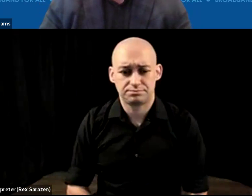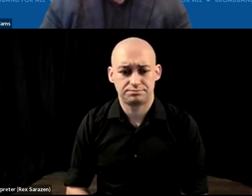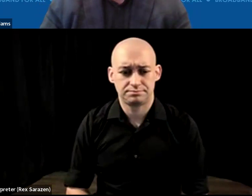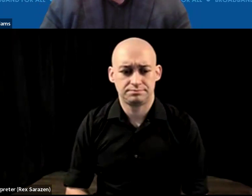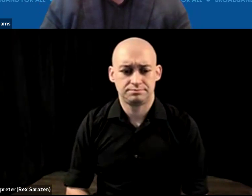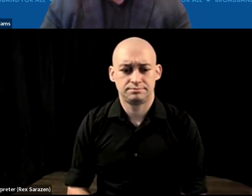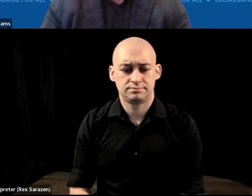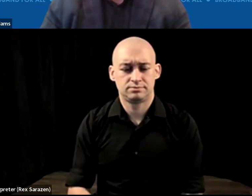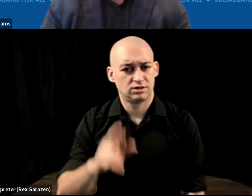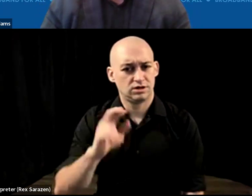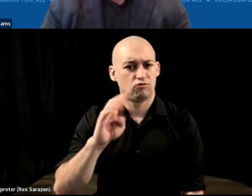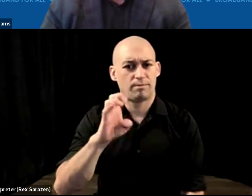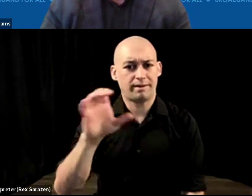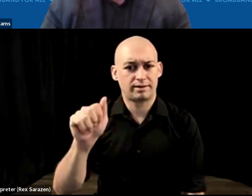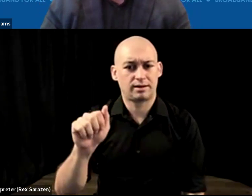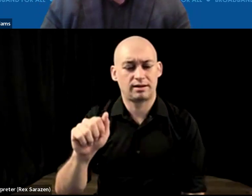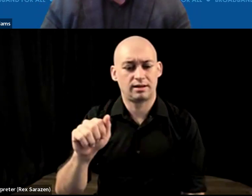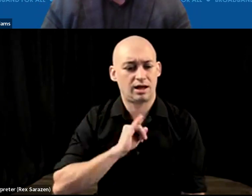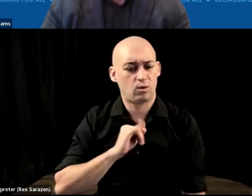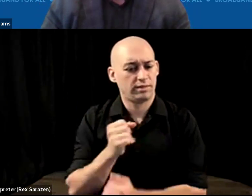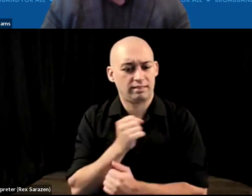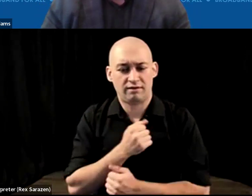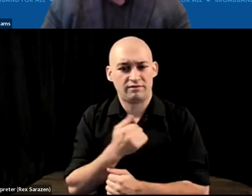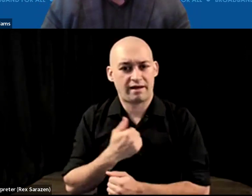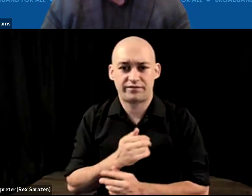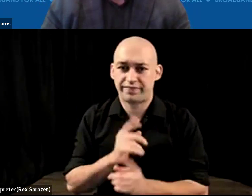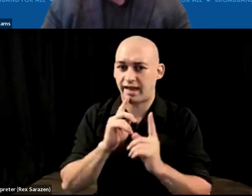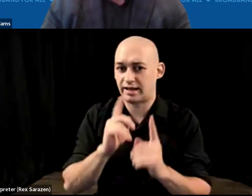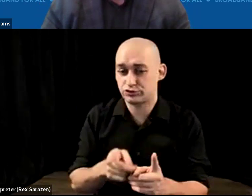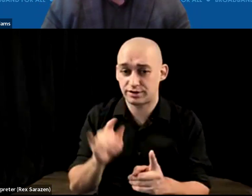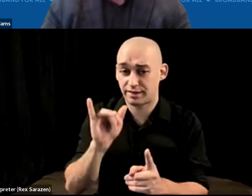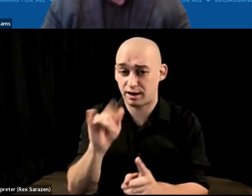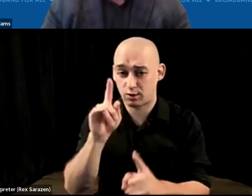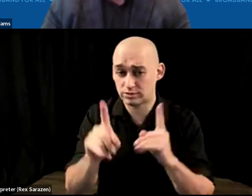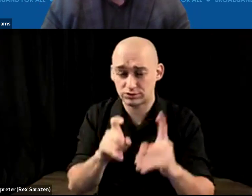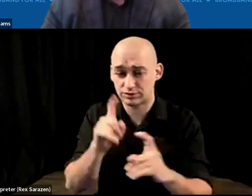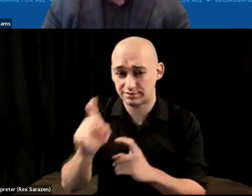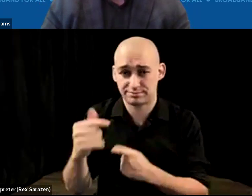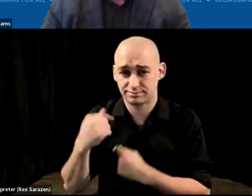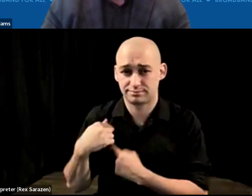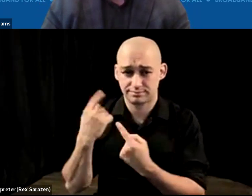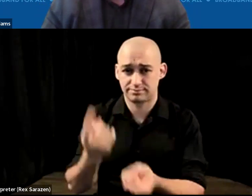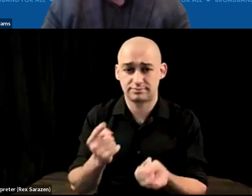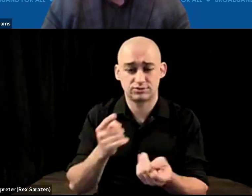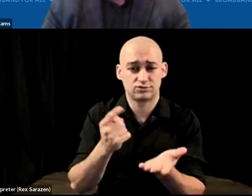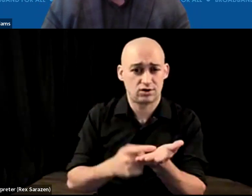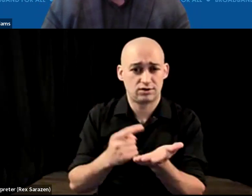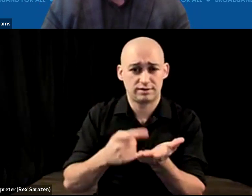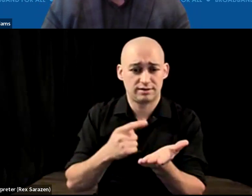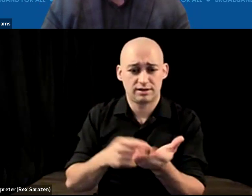Rebecca, I would love to have the answer to that question. We've been talking with the NTA about